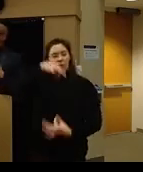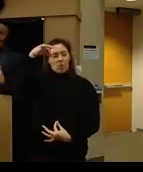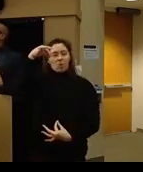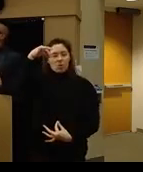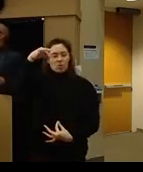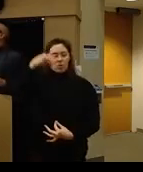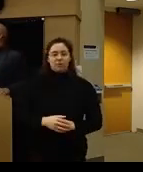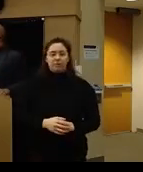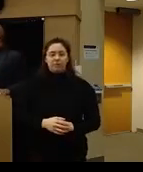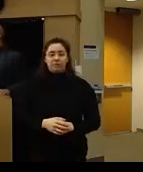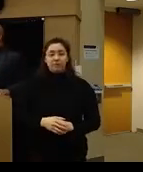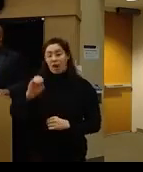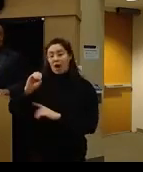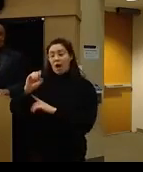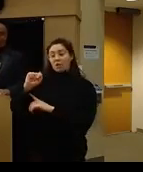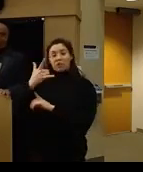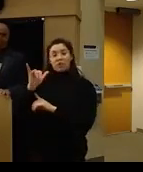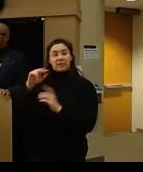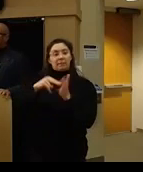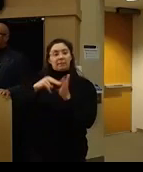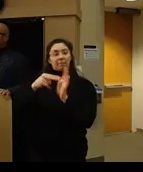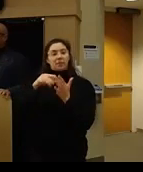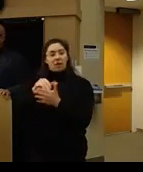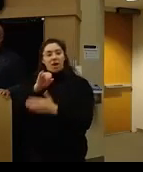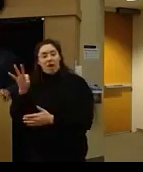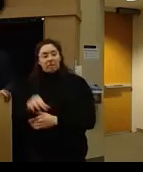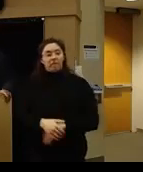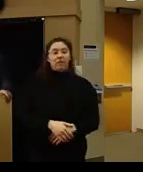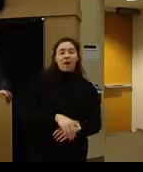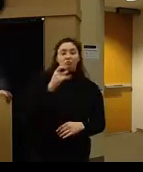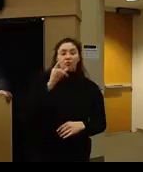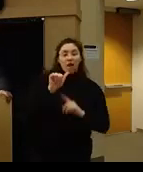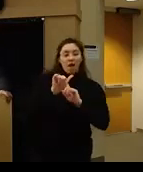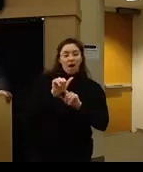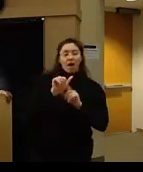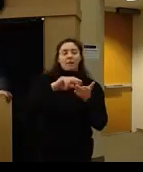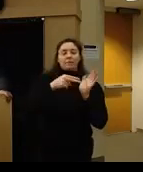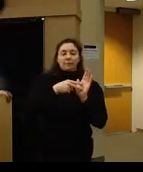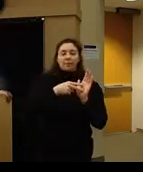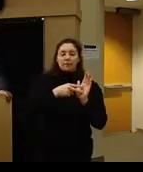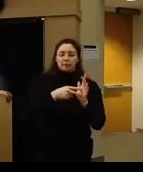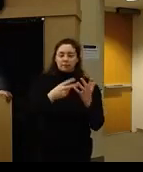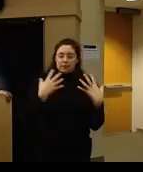in Psychology ology is a study of in Psychiatry arria is the meaning means healing or medical